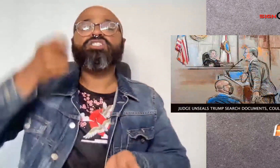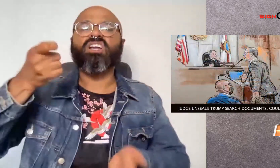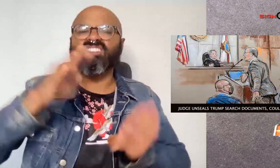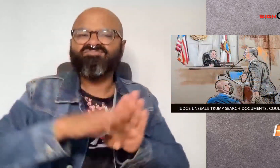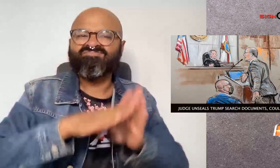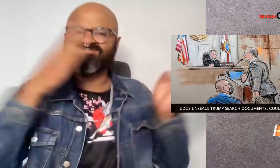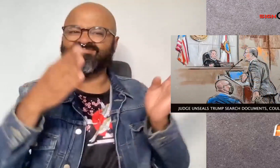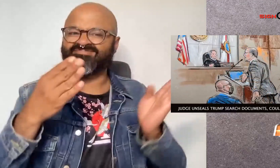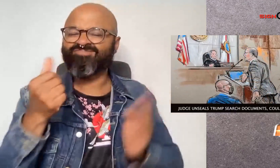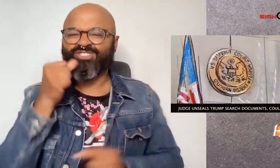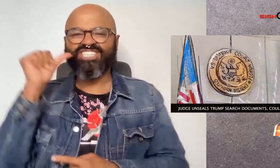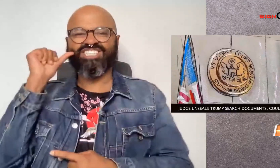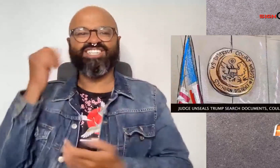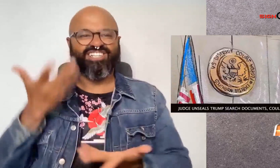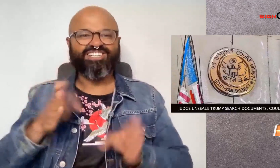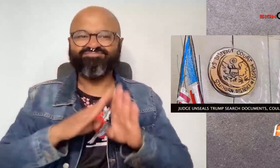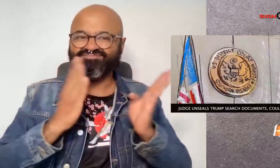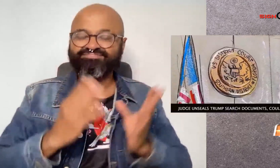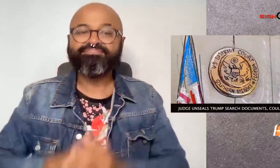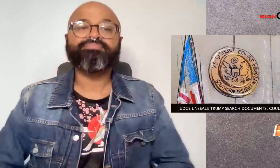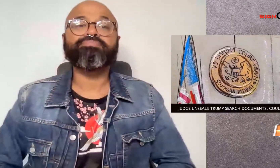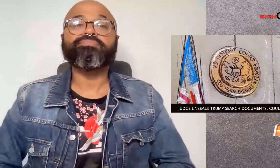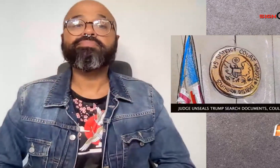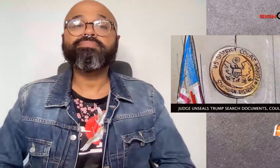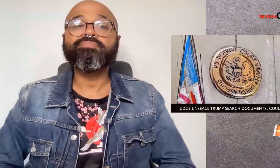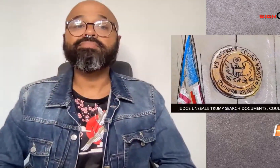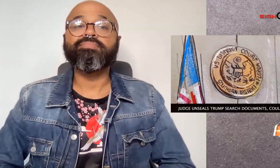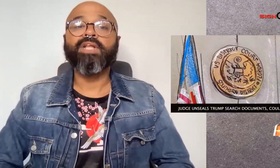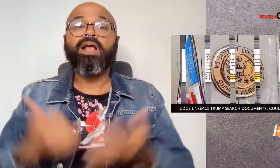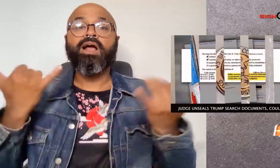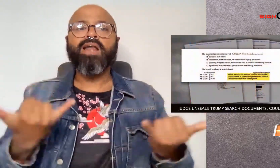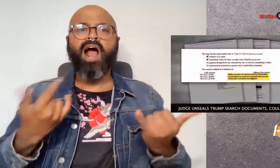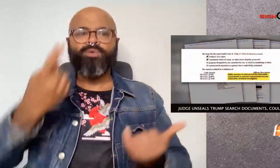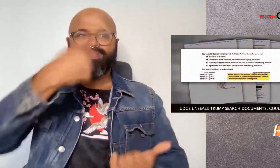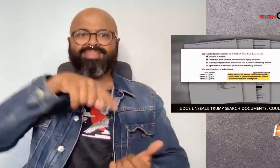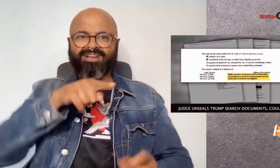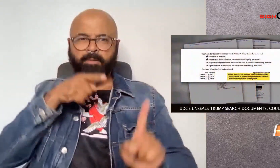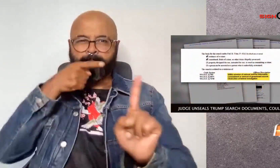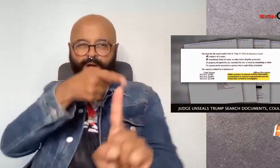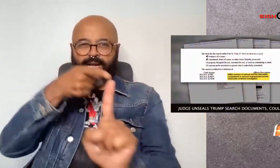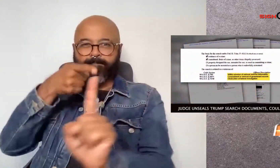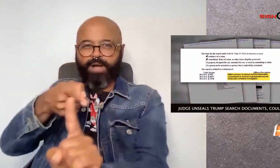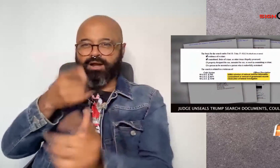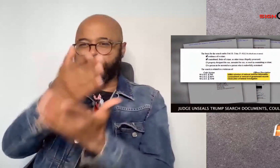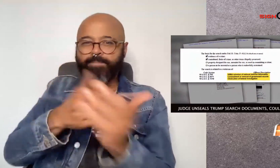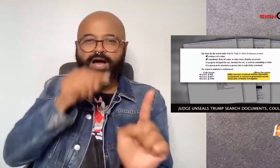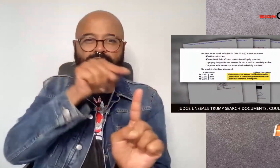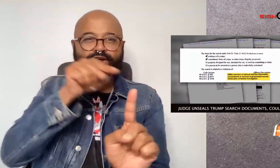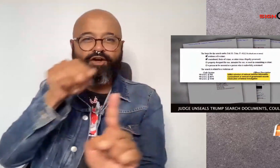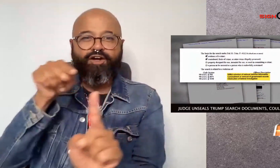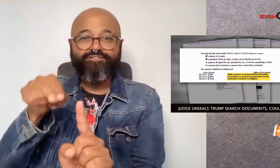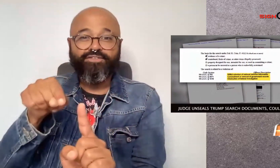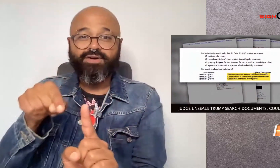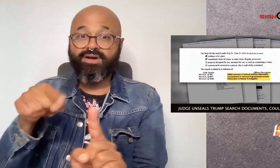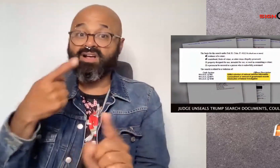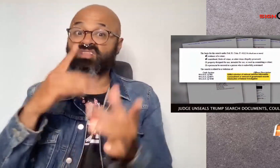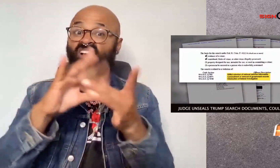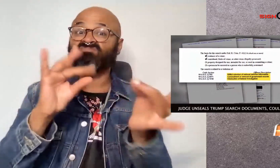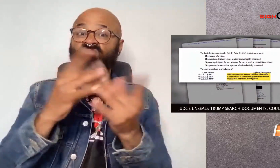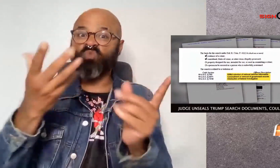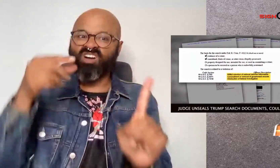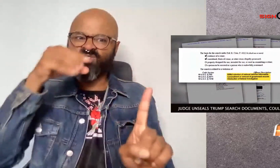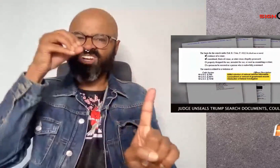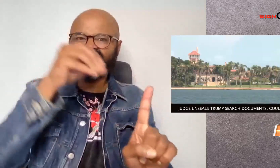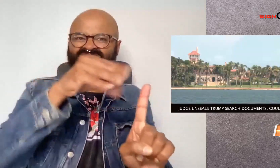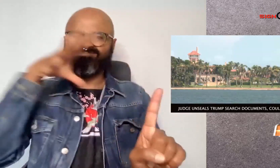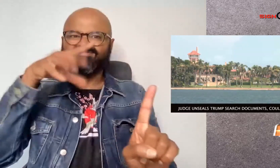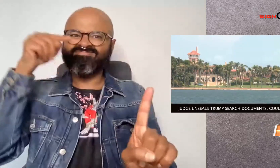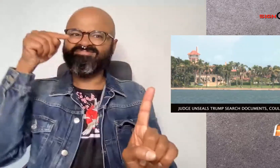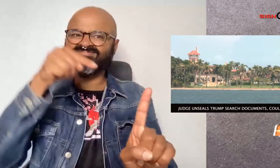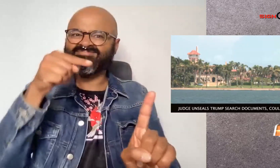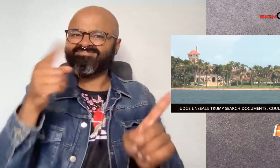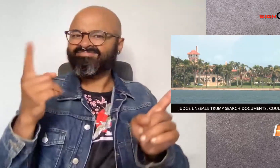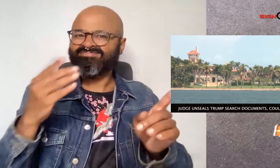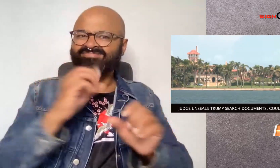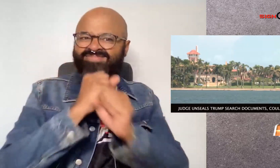a judge unsealed yesterday now they're pointing to parts of them they say shed new light on